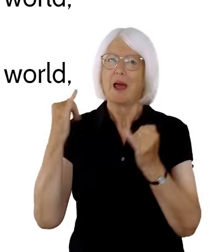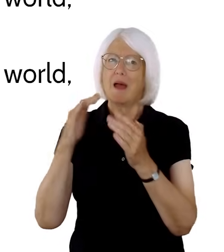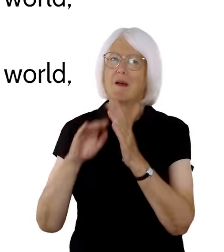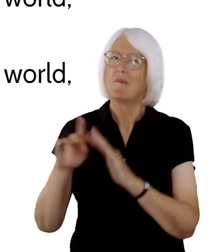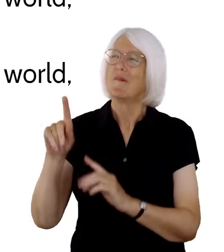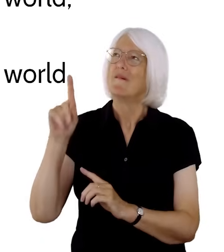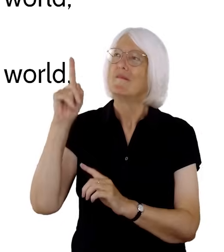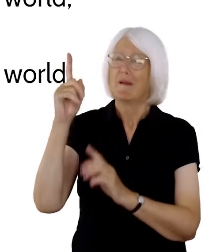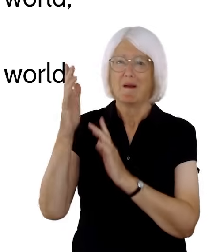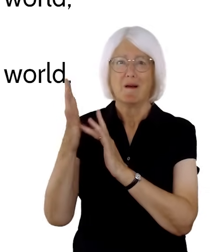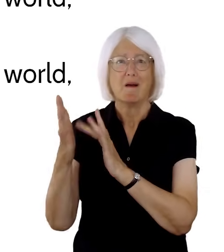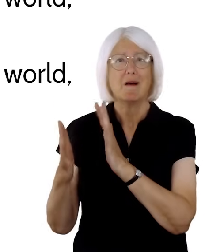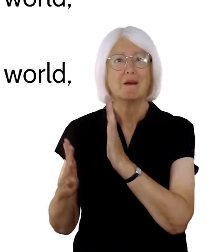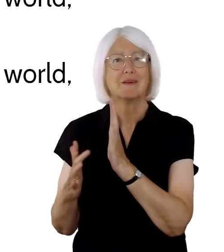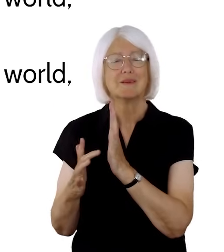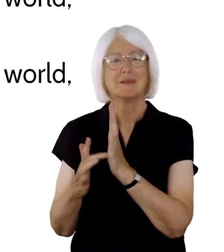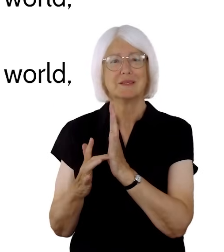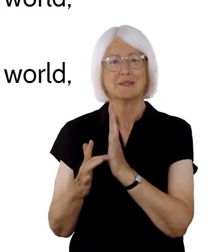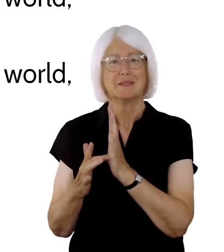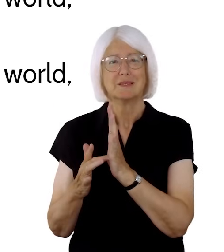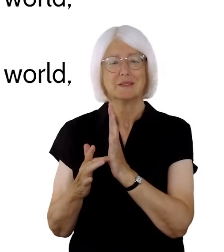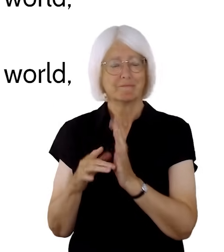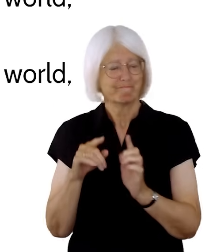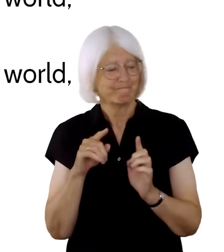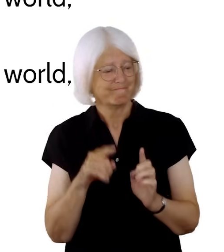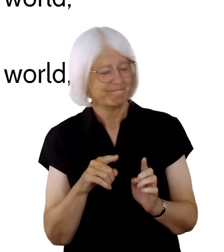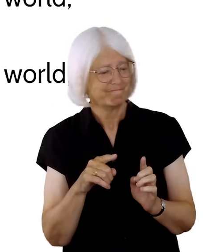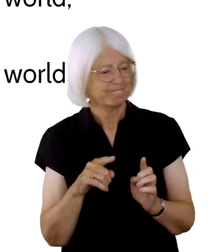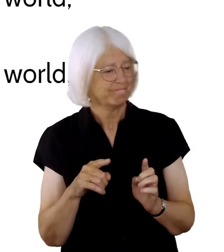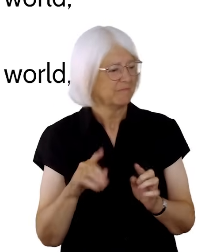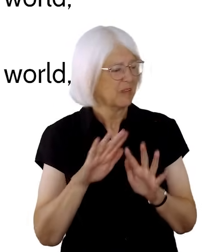Lamb of God, you take away the sins of the world